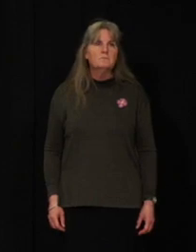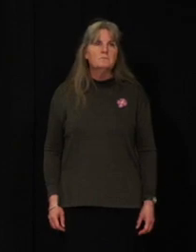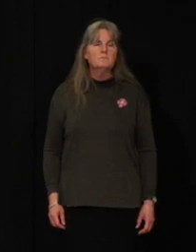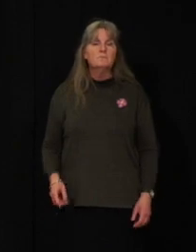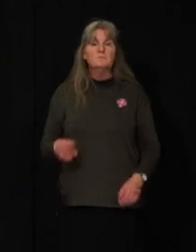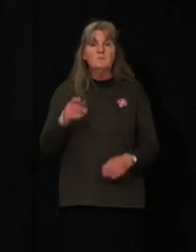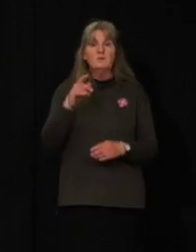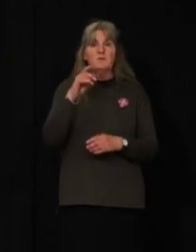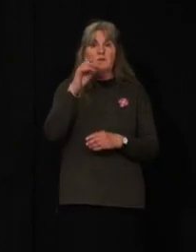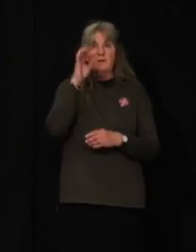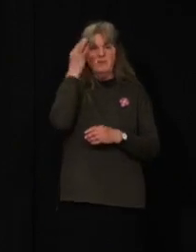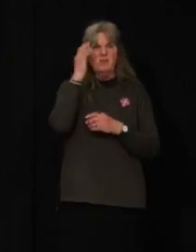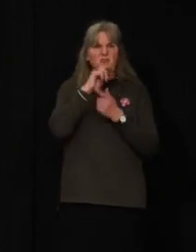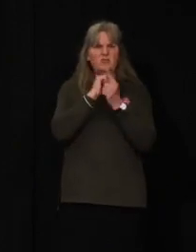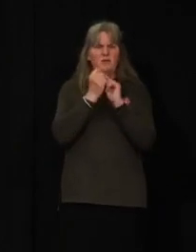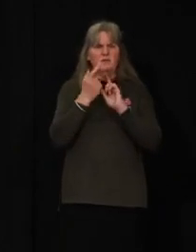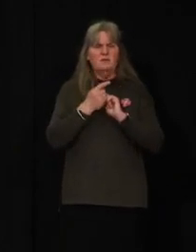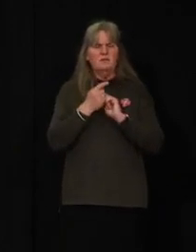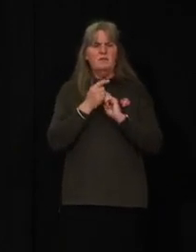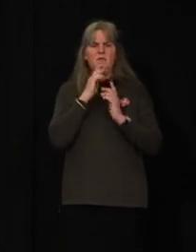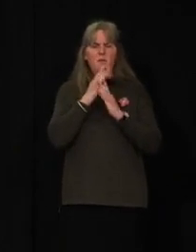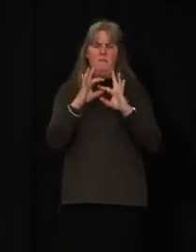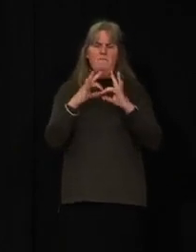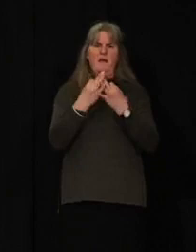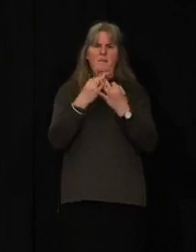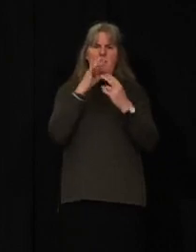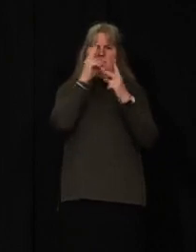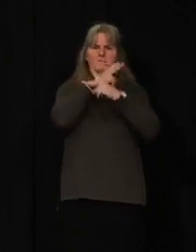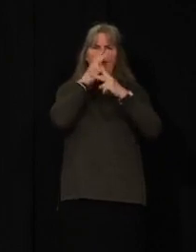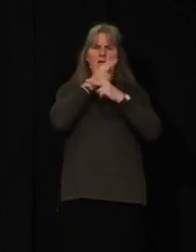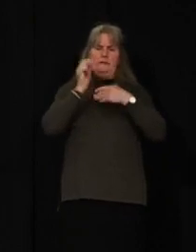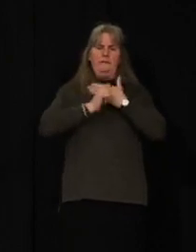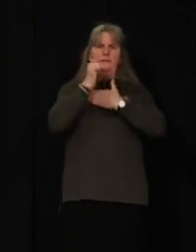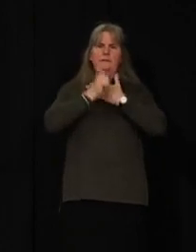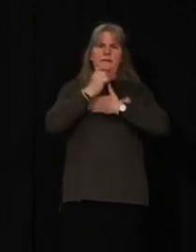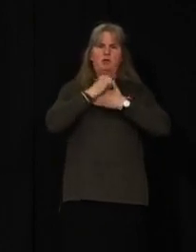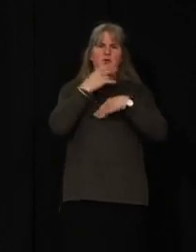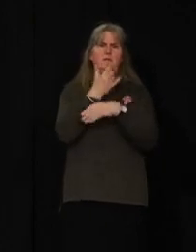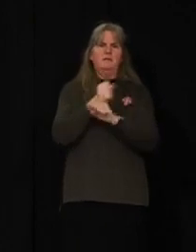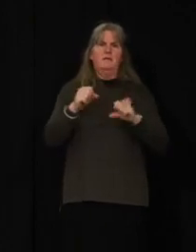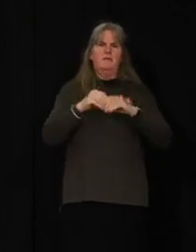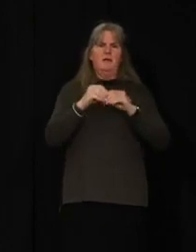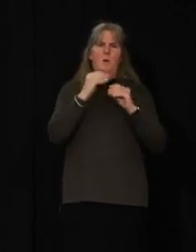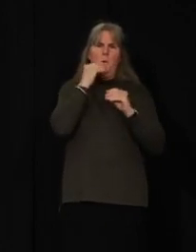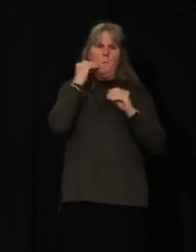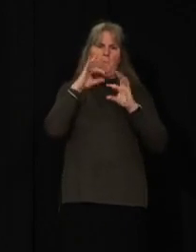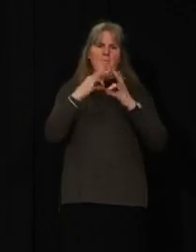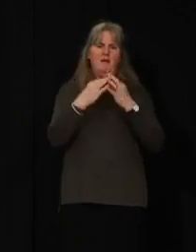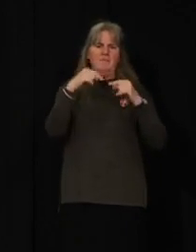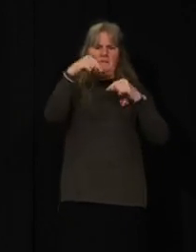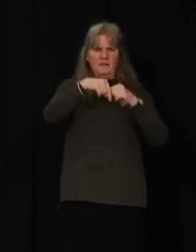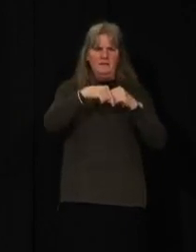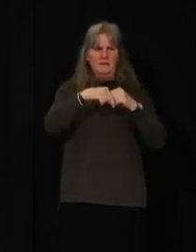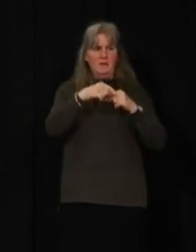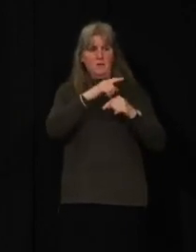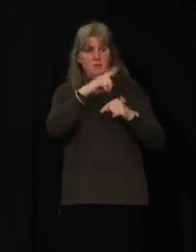The question is about family violence. Do you have any numbers of the